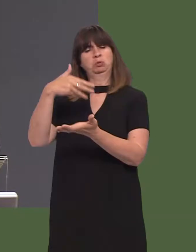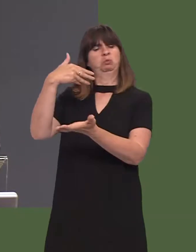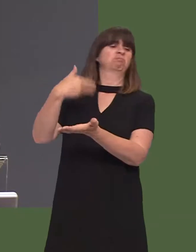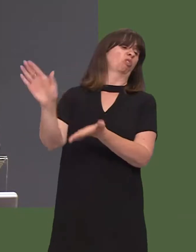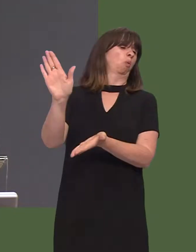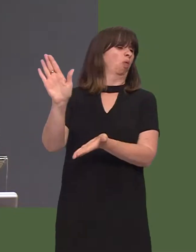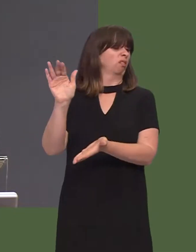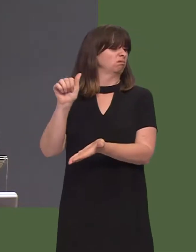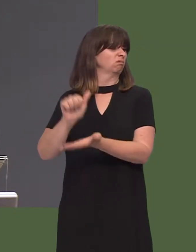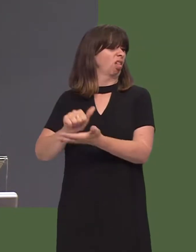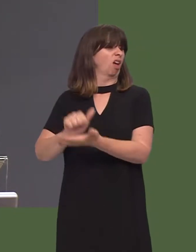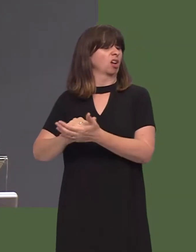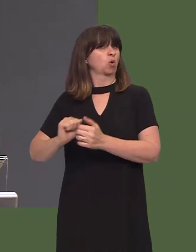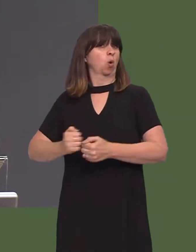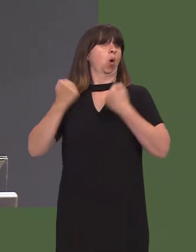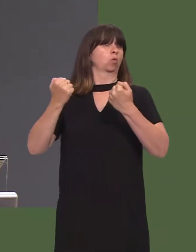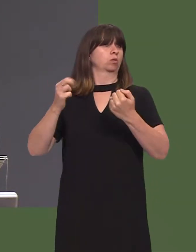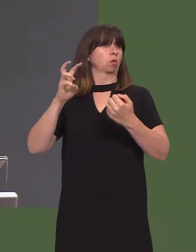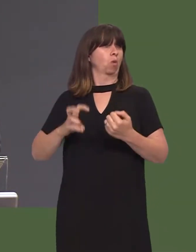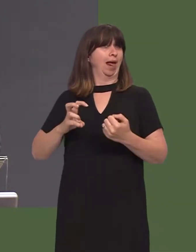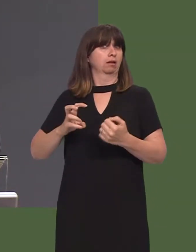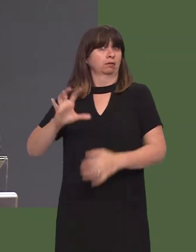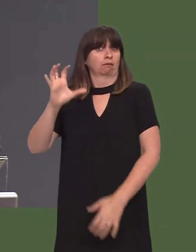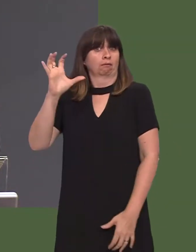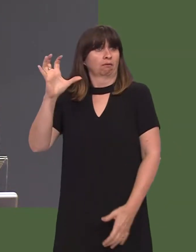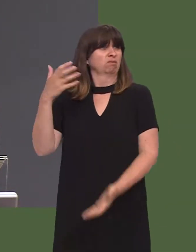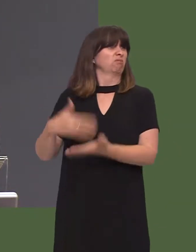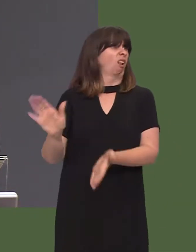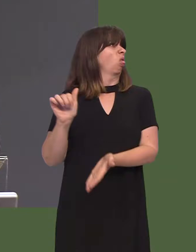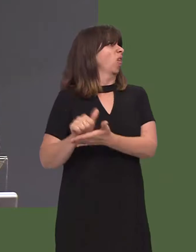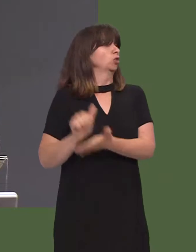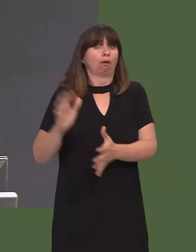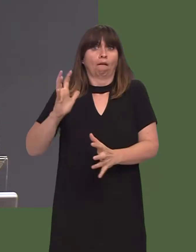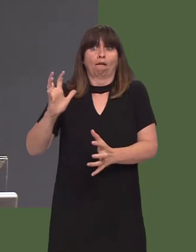to disposal of public assets, which was scandalous. And this deal has also been described as one